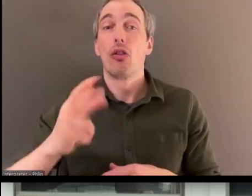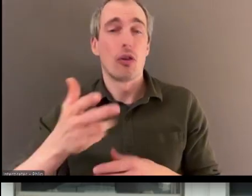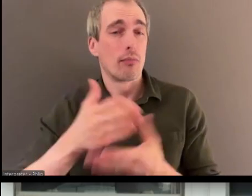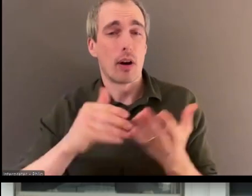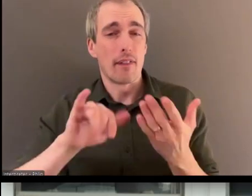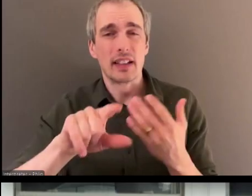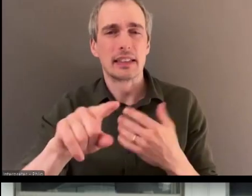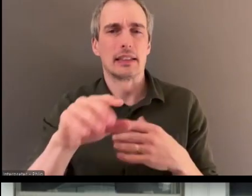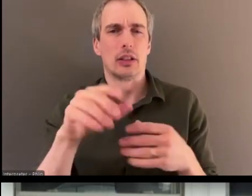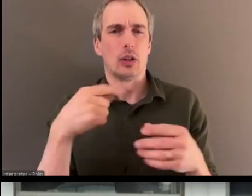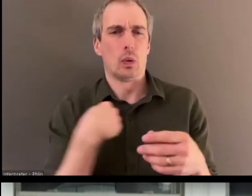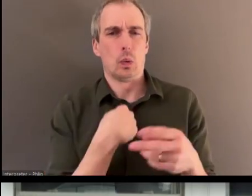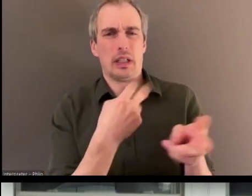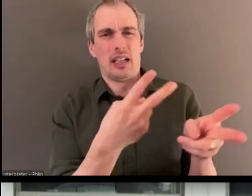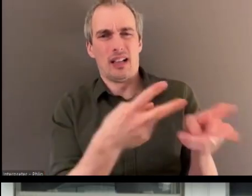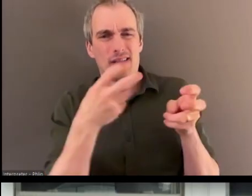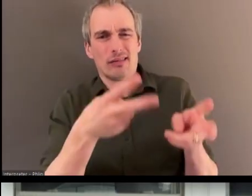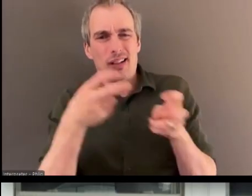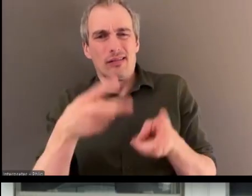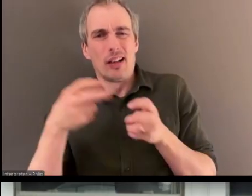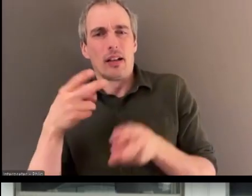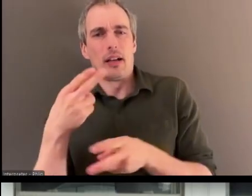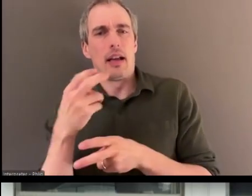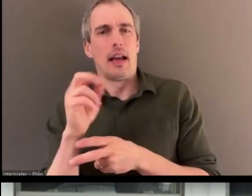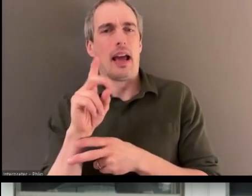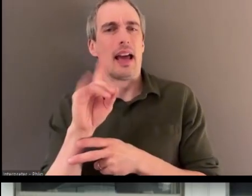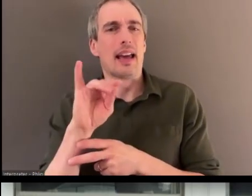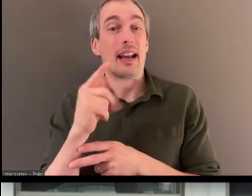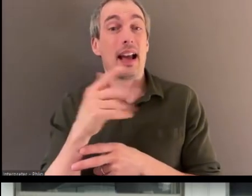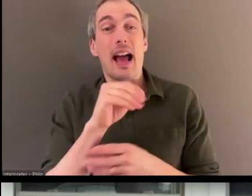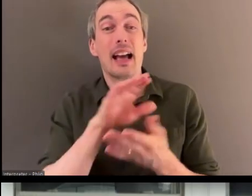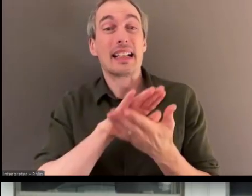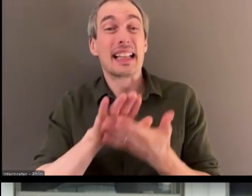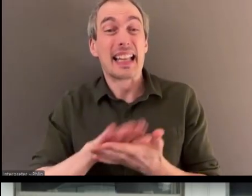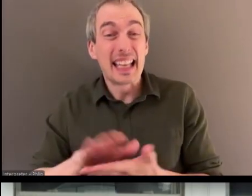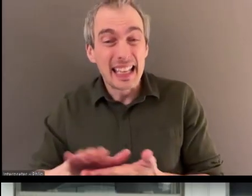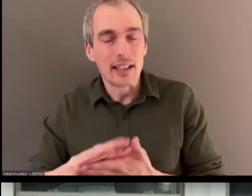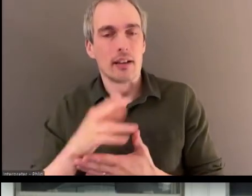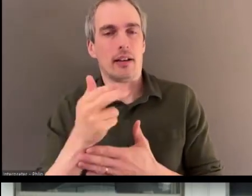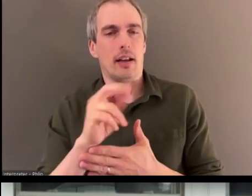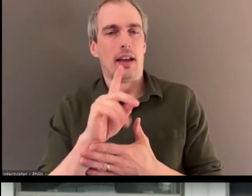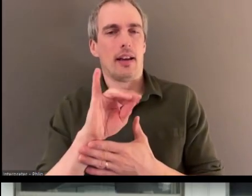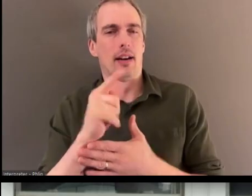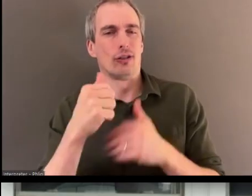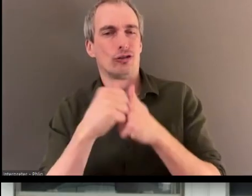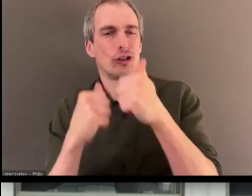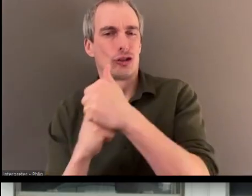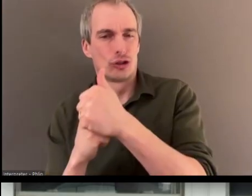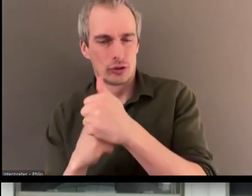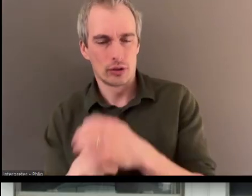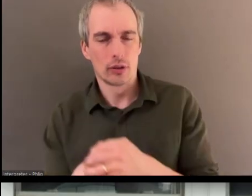because I'm sure you all know the key to document accessibility is an excellent